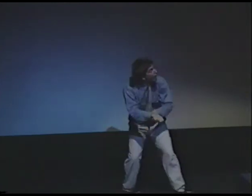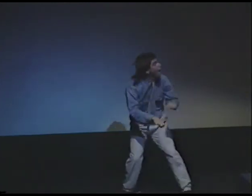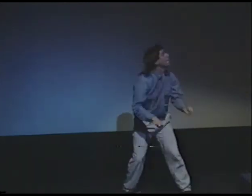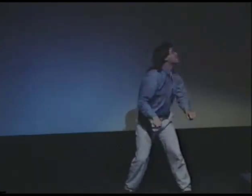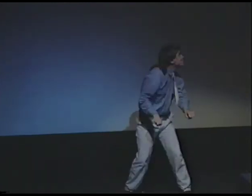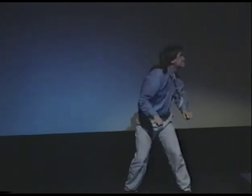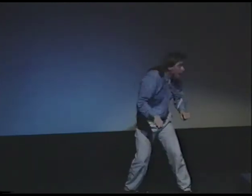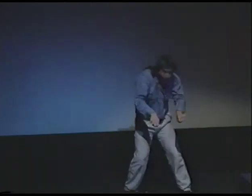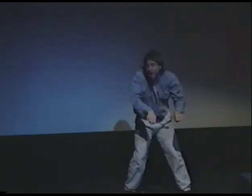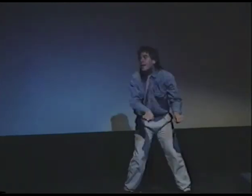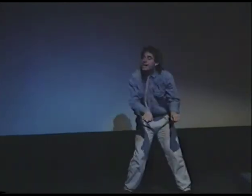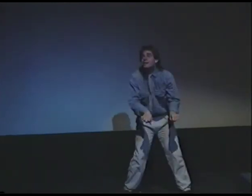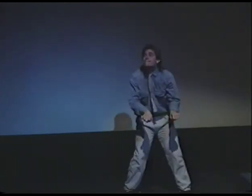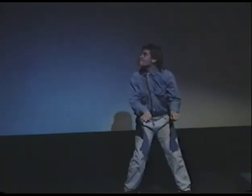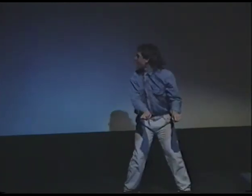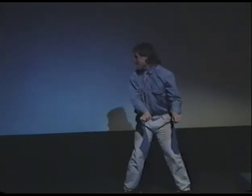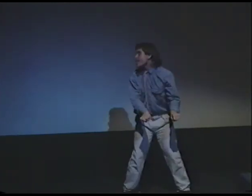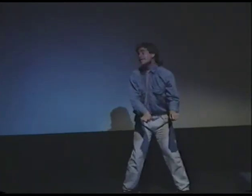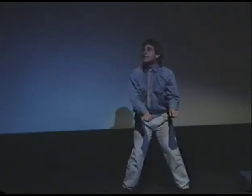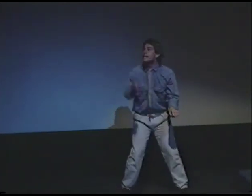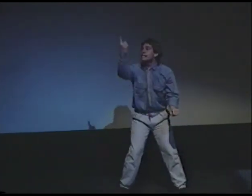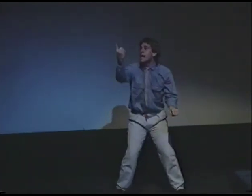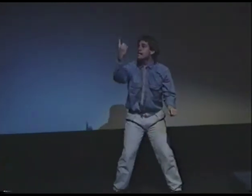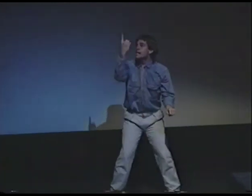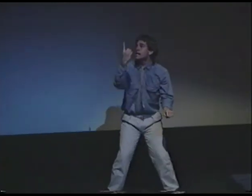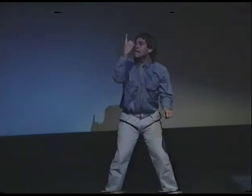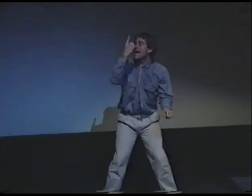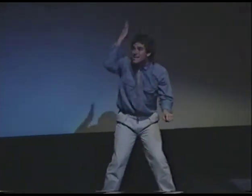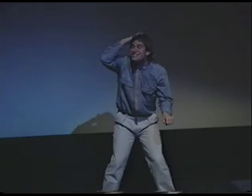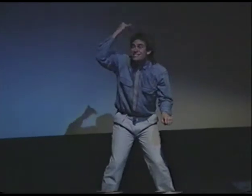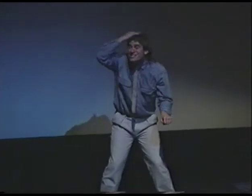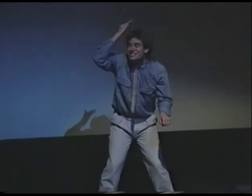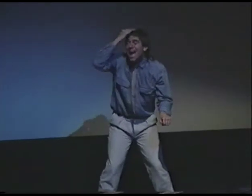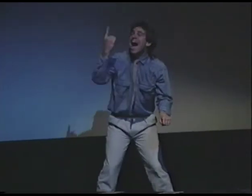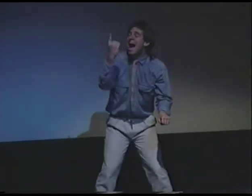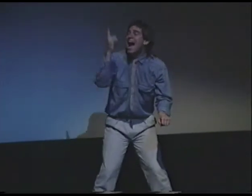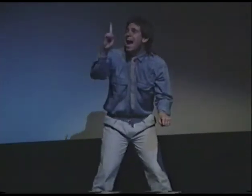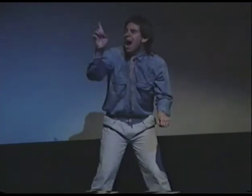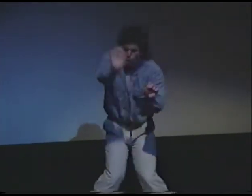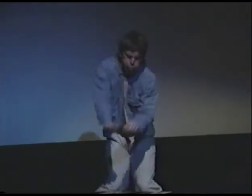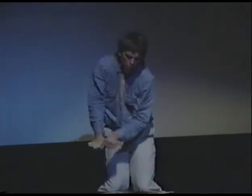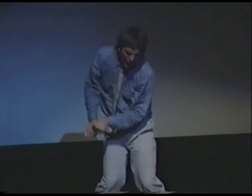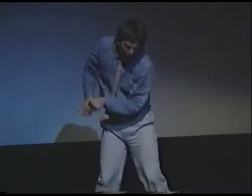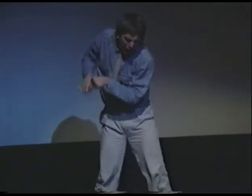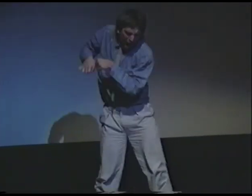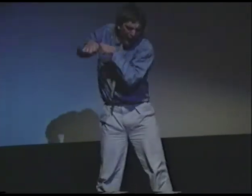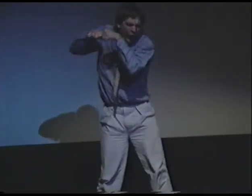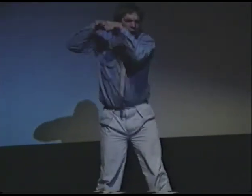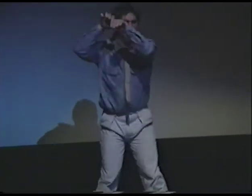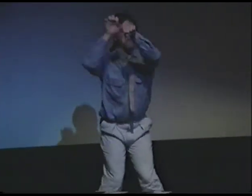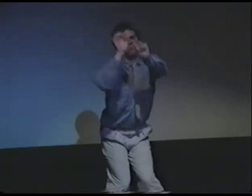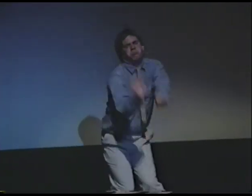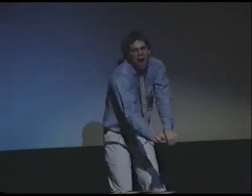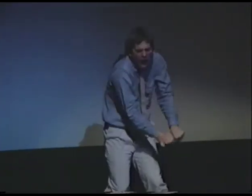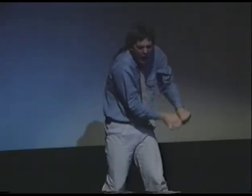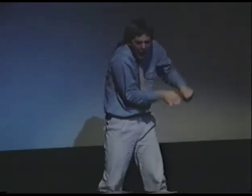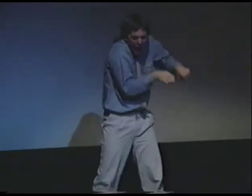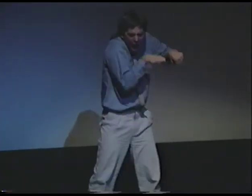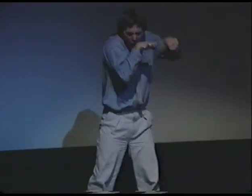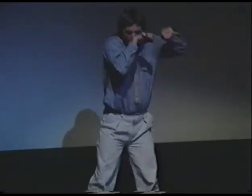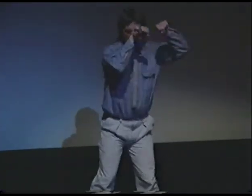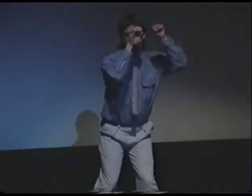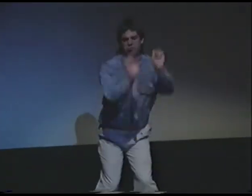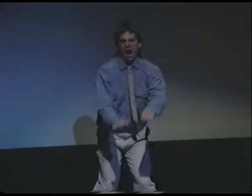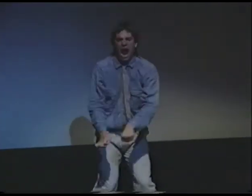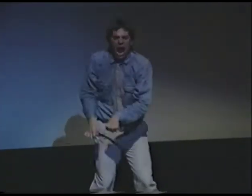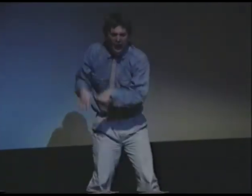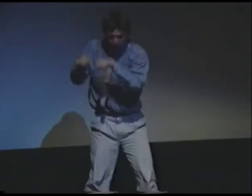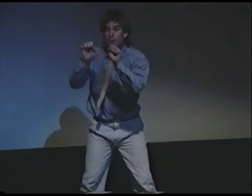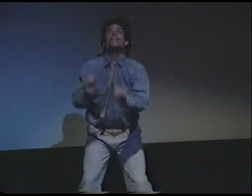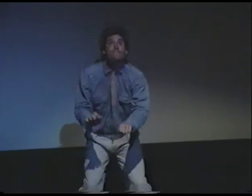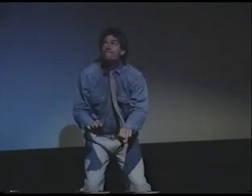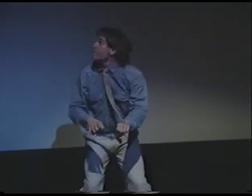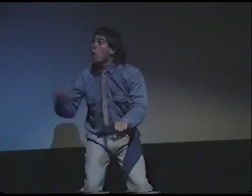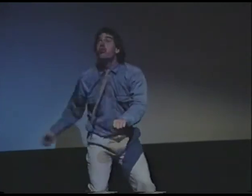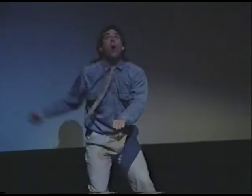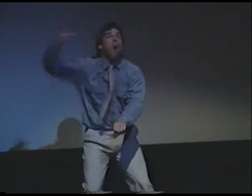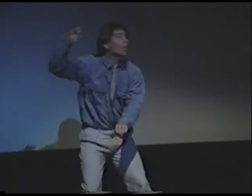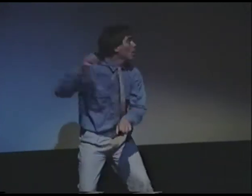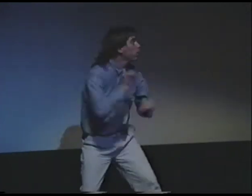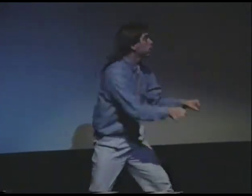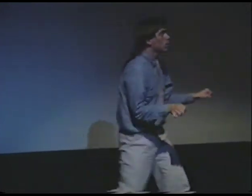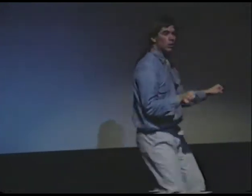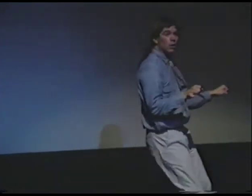As puppy, Charlie, running through grass.